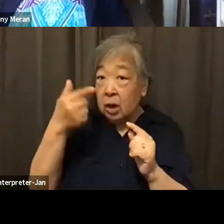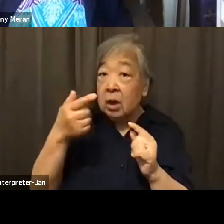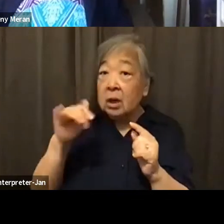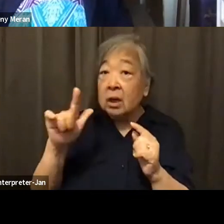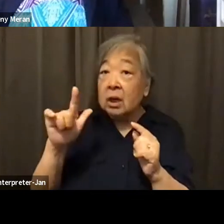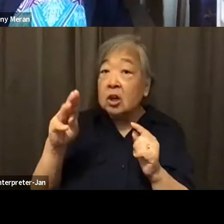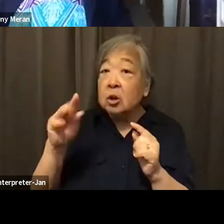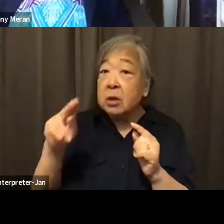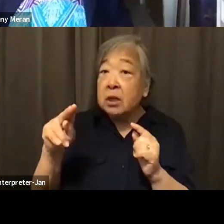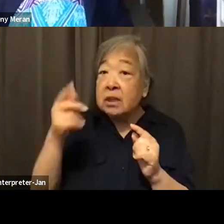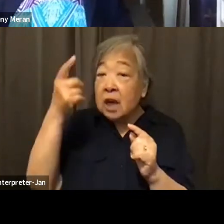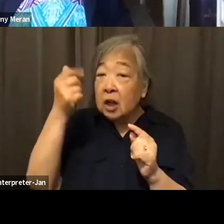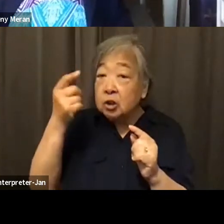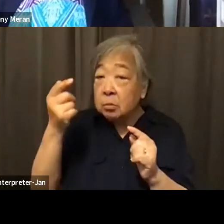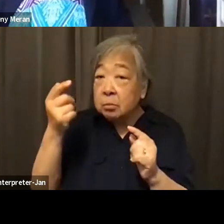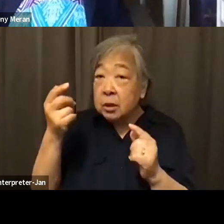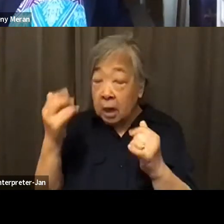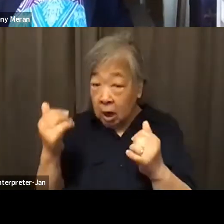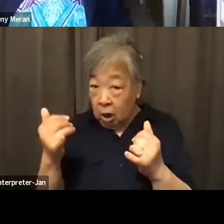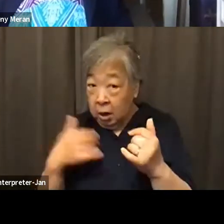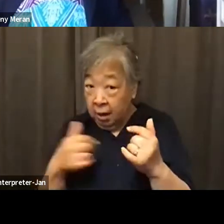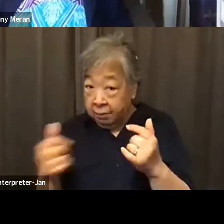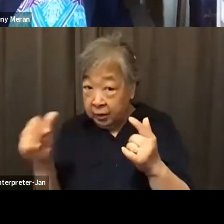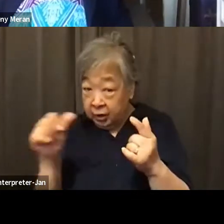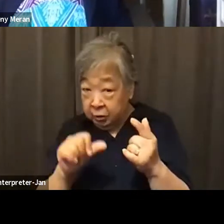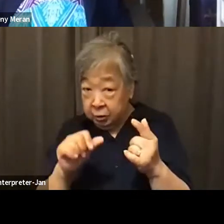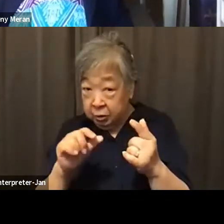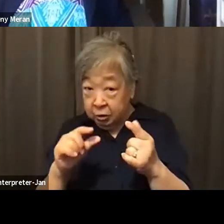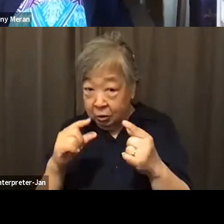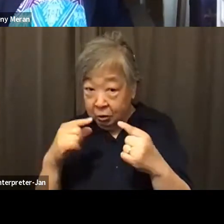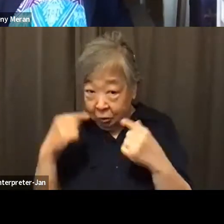Speaking of which I believe we have another Gilman alum among us.